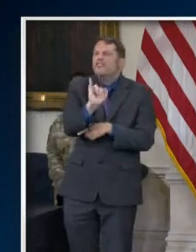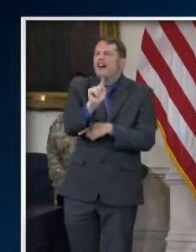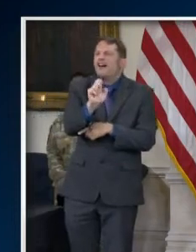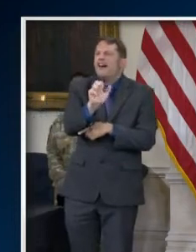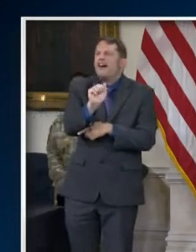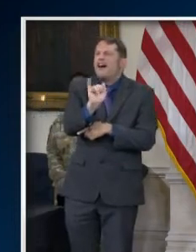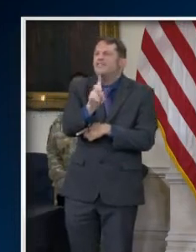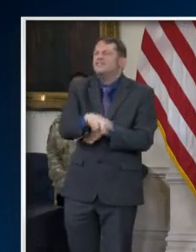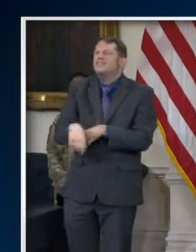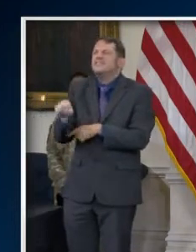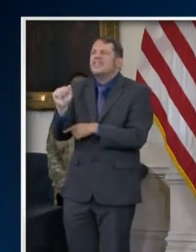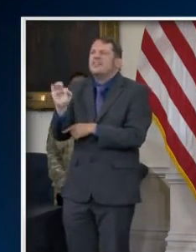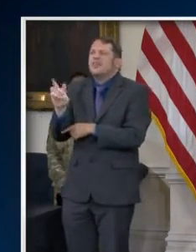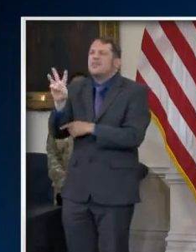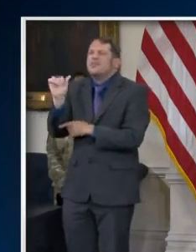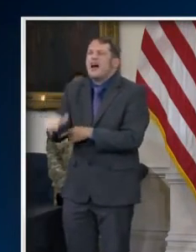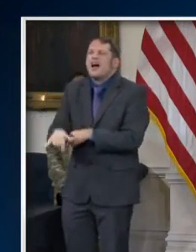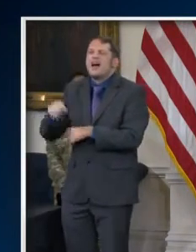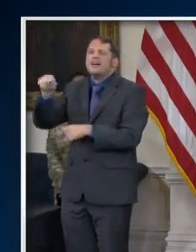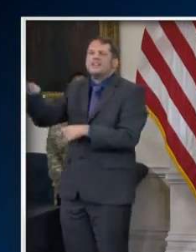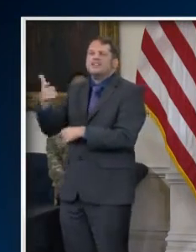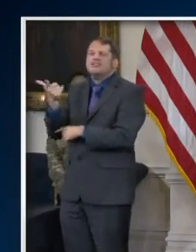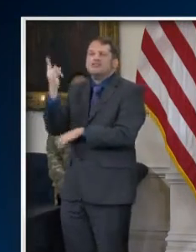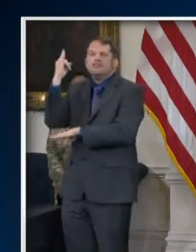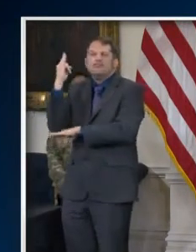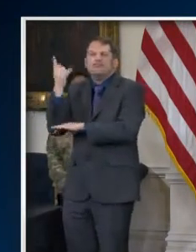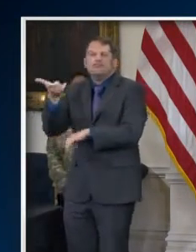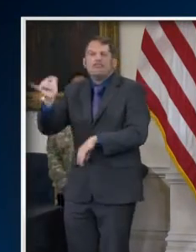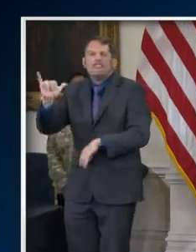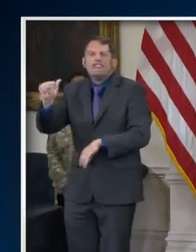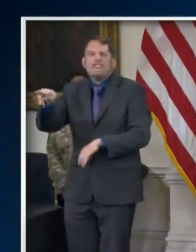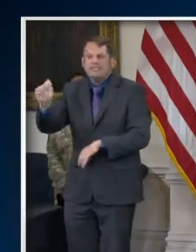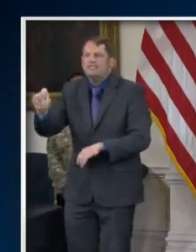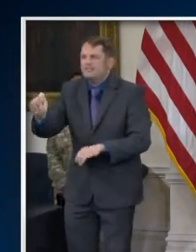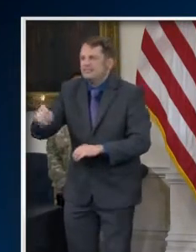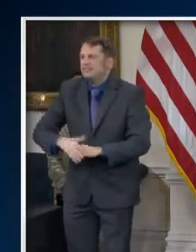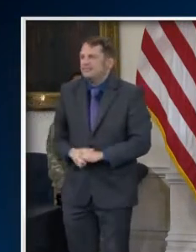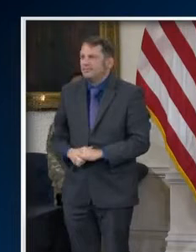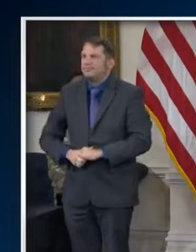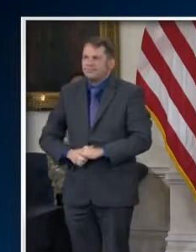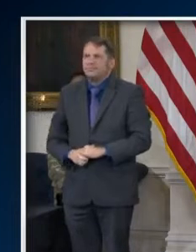RITE AID, SAFE WEIGHT -- SAFEWAY, AND GIANT PHARMACIES.